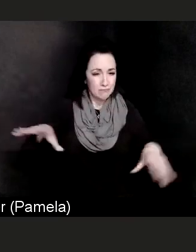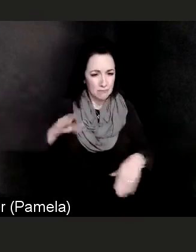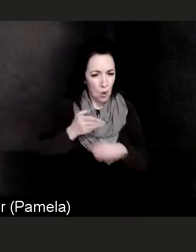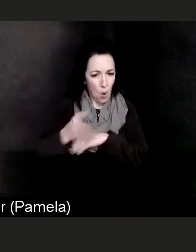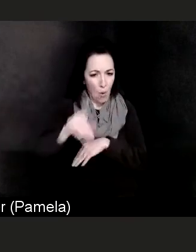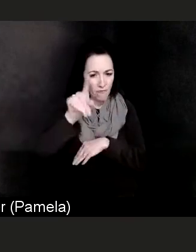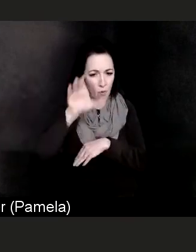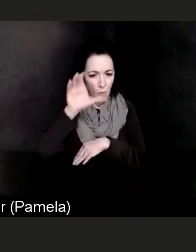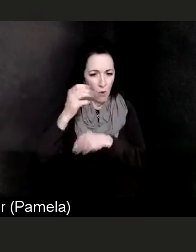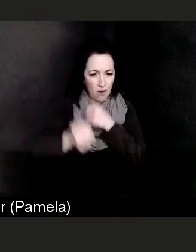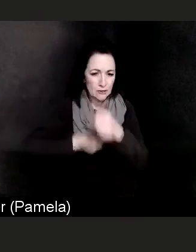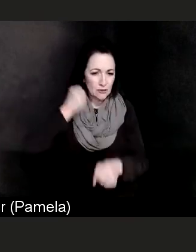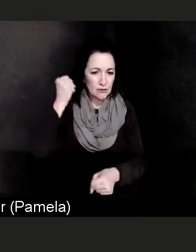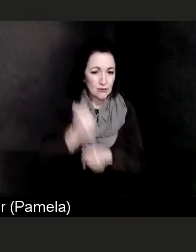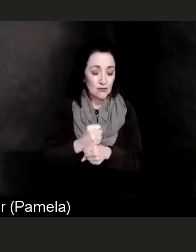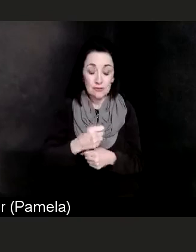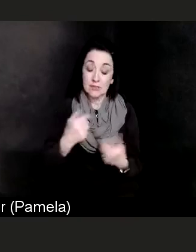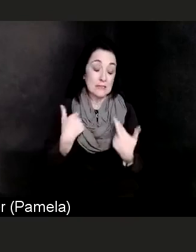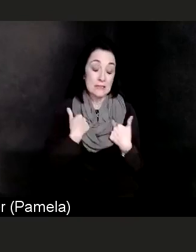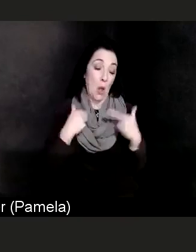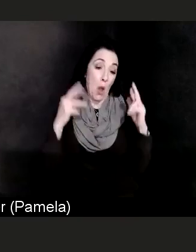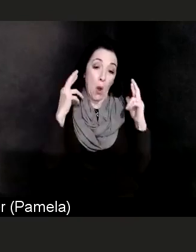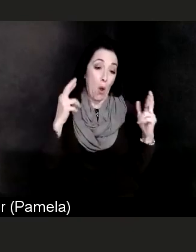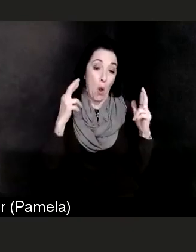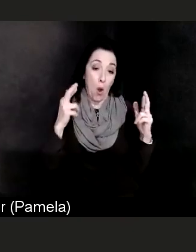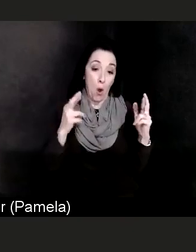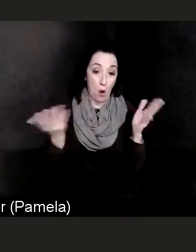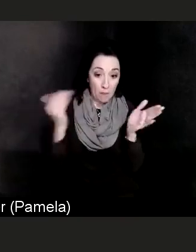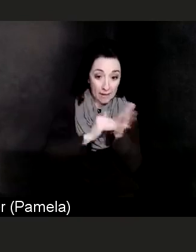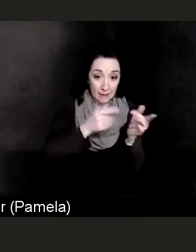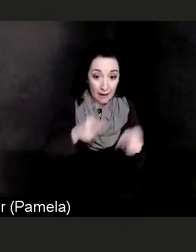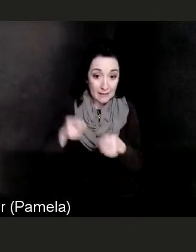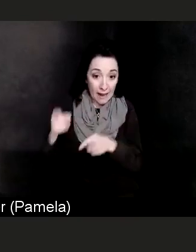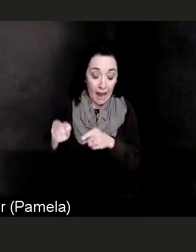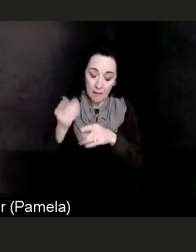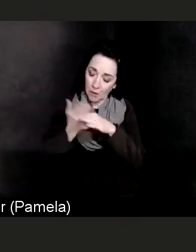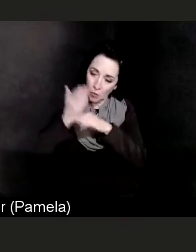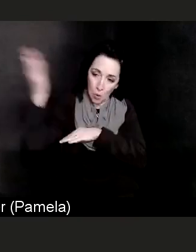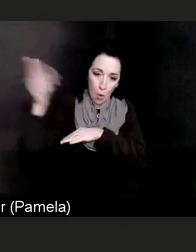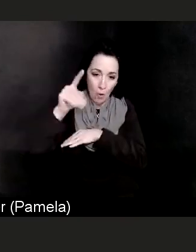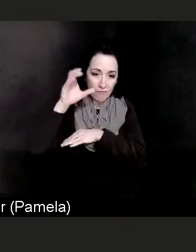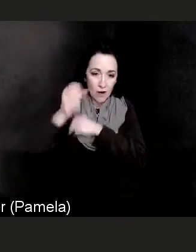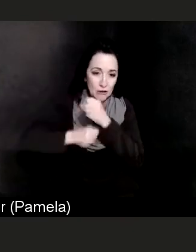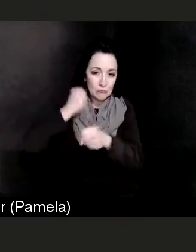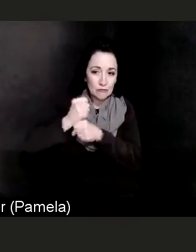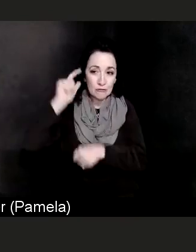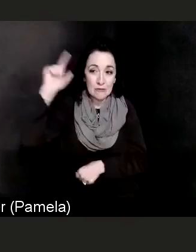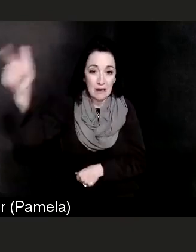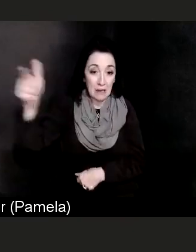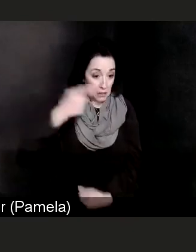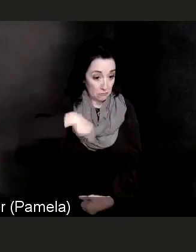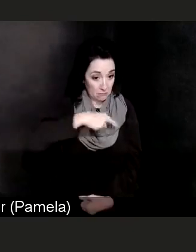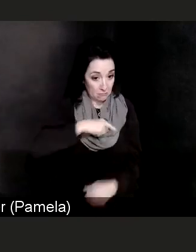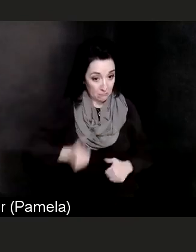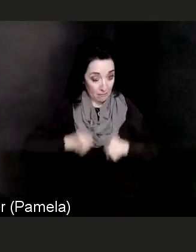it's not for another a 100 years and many of us will not be here, but during this time we will do this together,